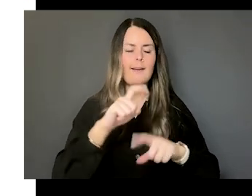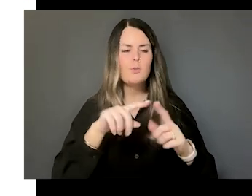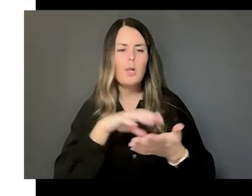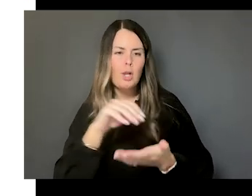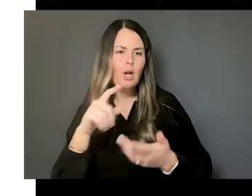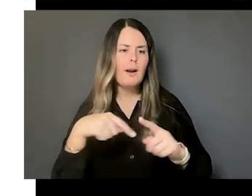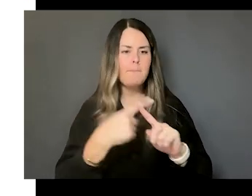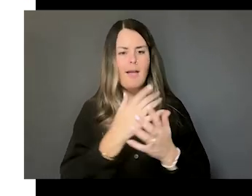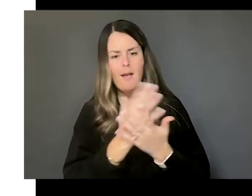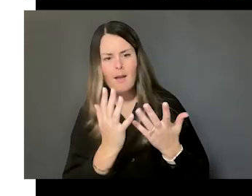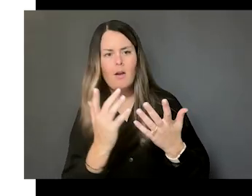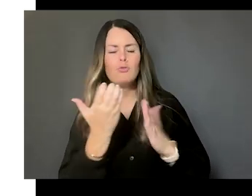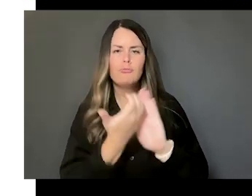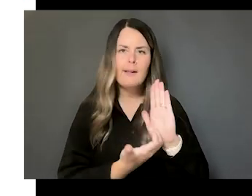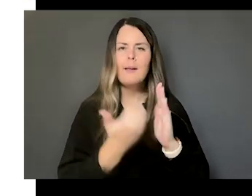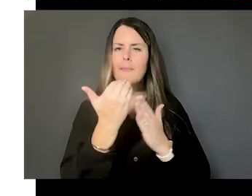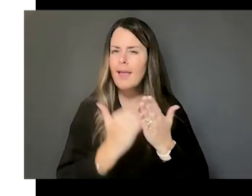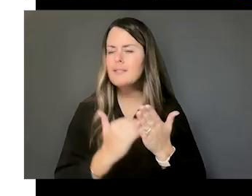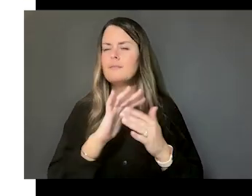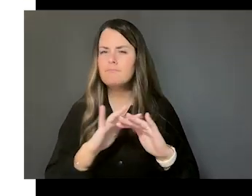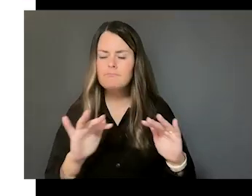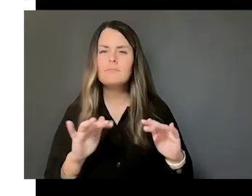and within the unit, and even understand unit by unit,